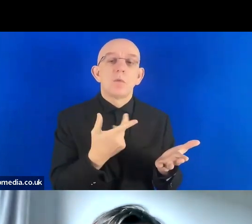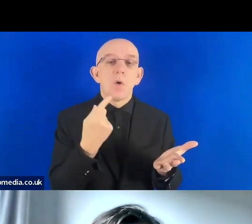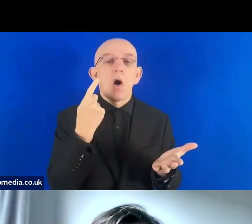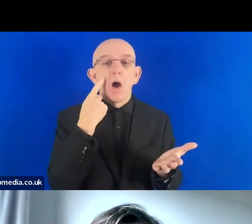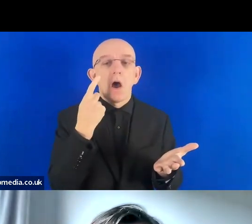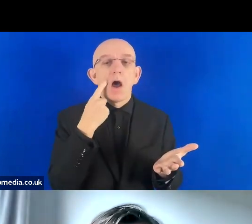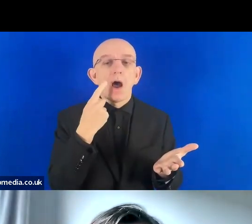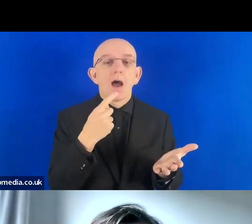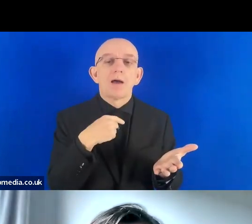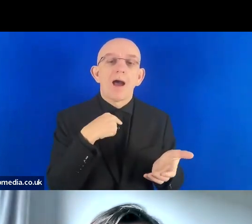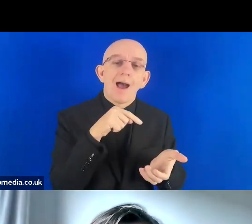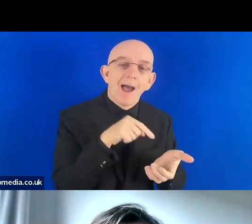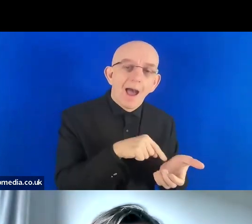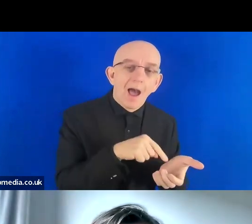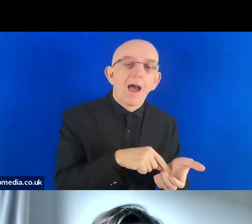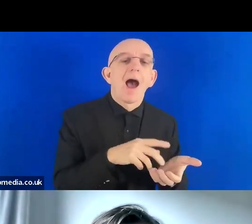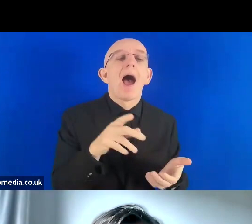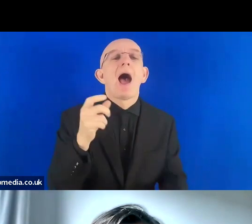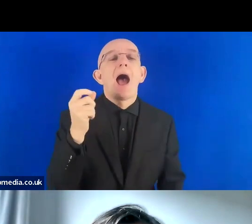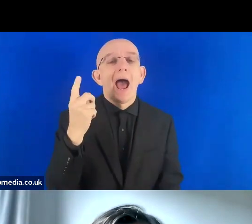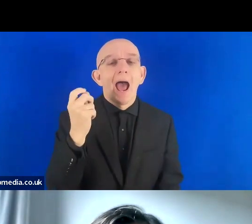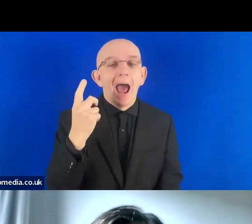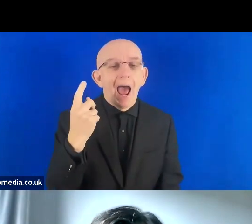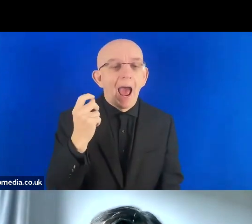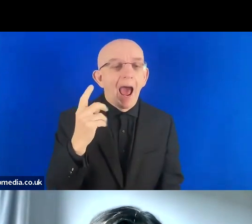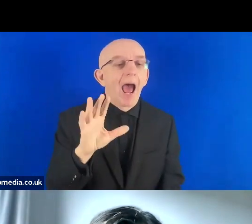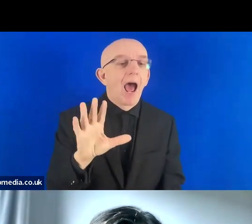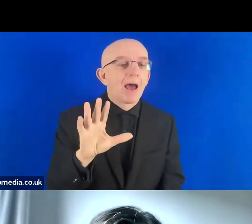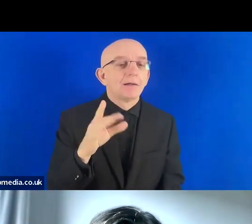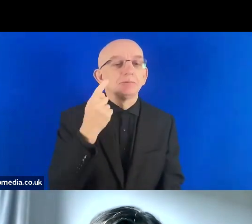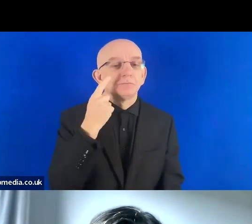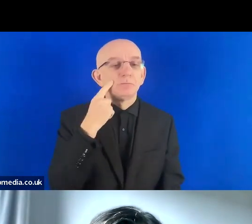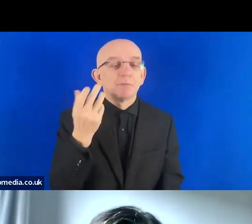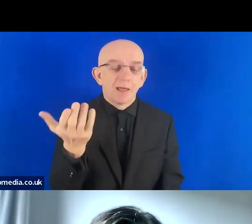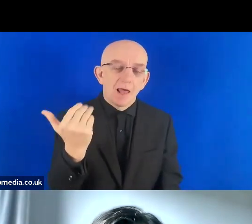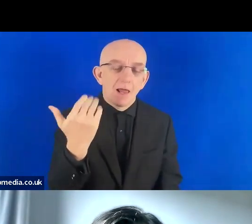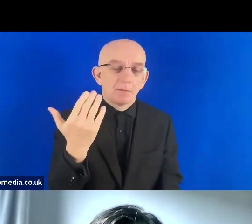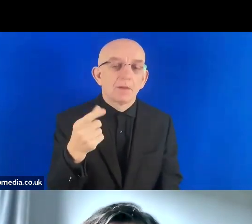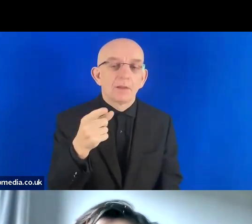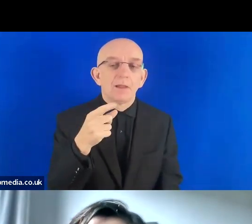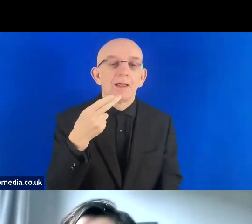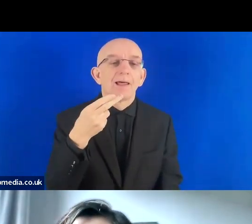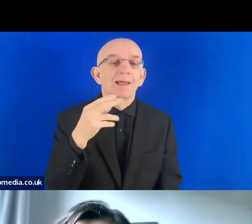Okay, let's try one more time again. Okay. Let's try again. Someone told me in the chat that my Hindi is good.